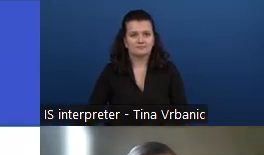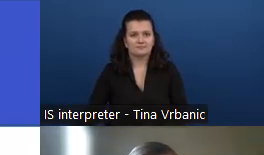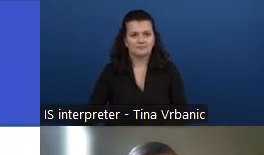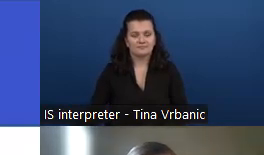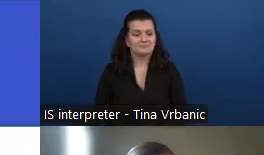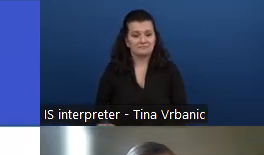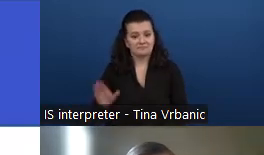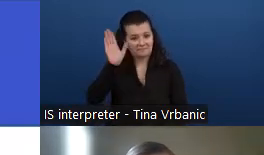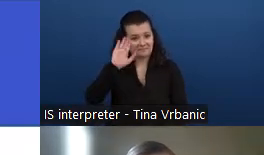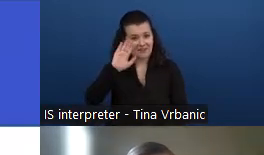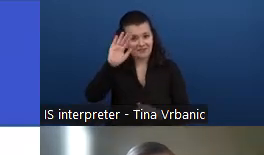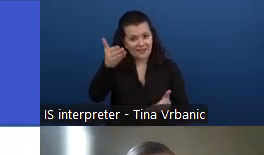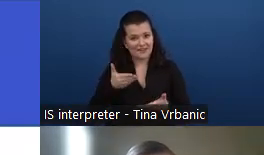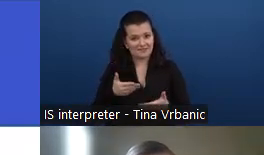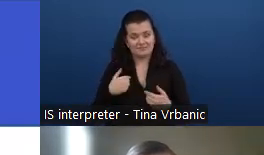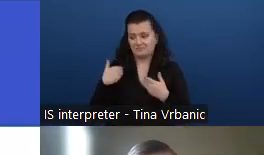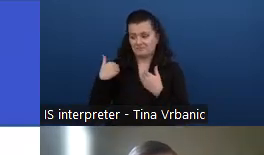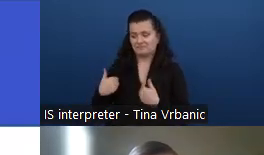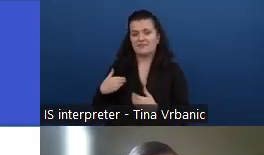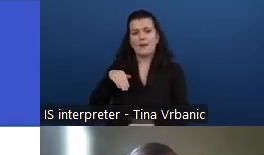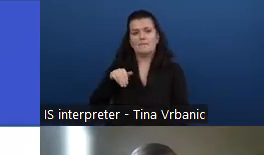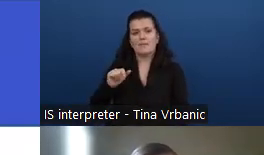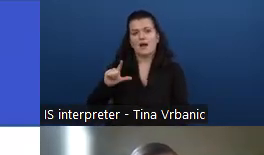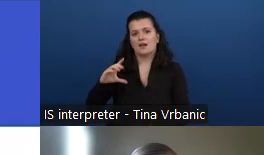Hello. Welcome, everyone. I'm Malcolm Meistrell.